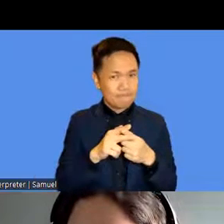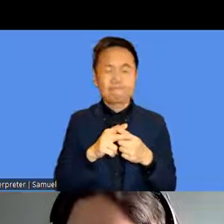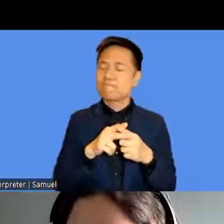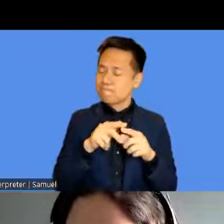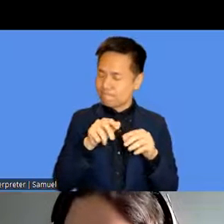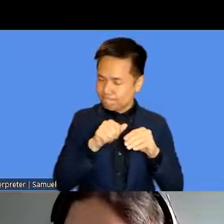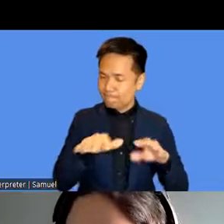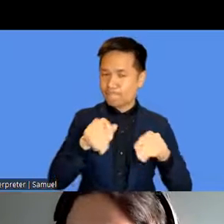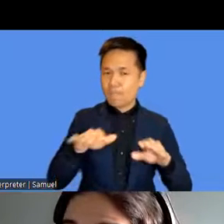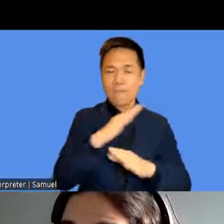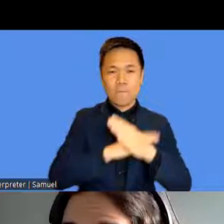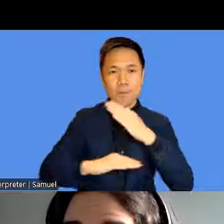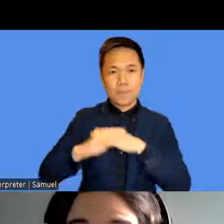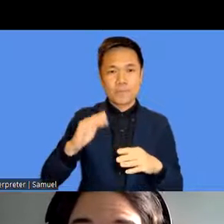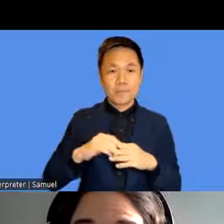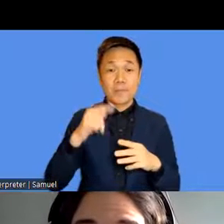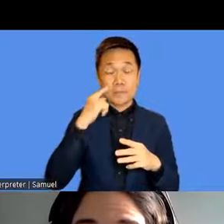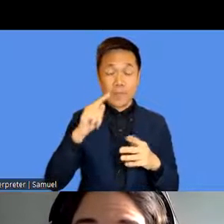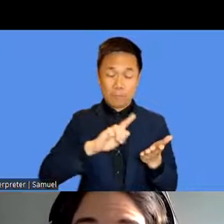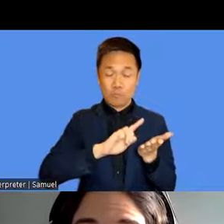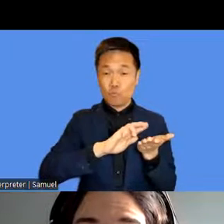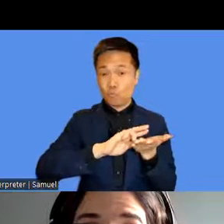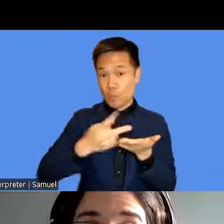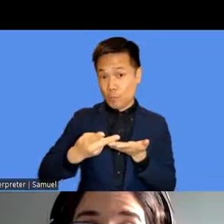You can see there's easy, easy read guides also.